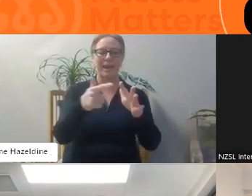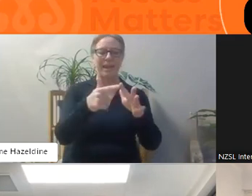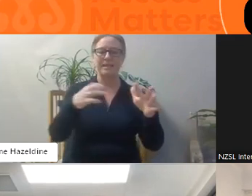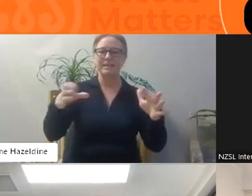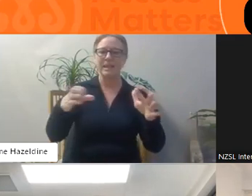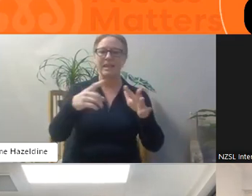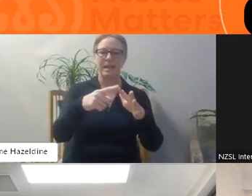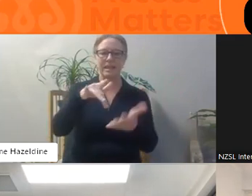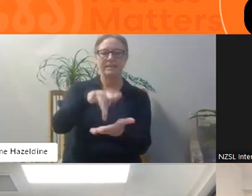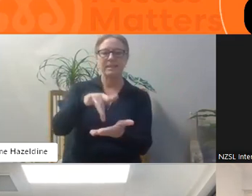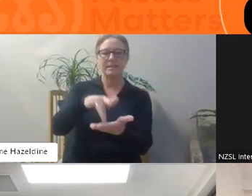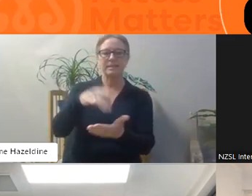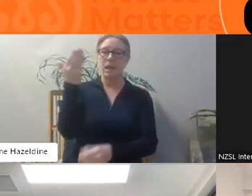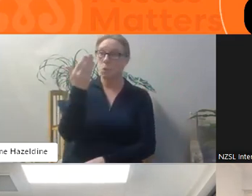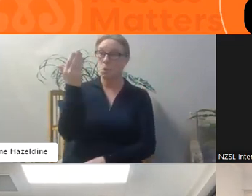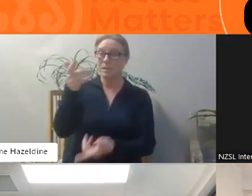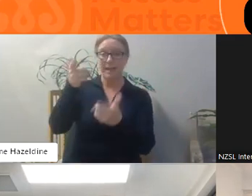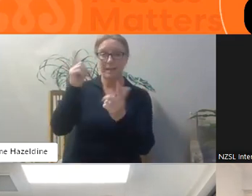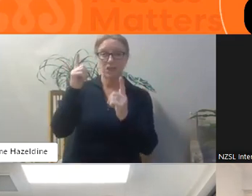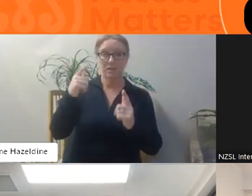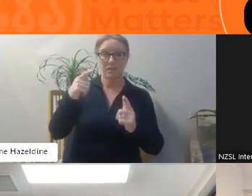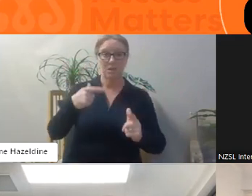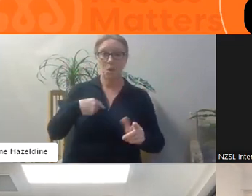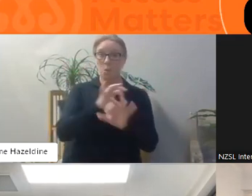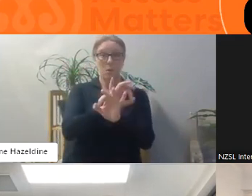teachers that we weren't going to cause any problem by bringing